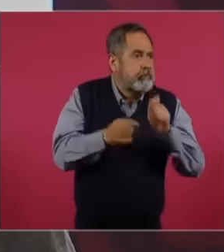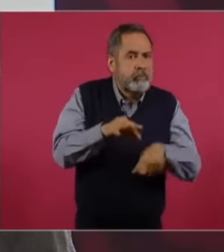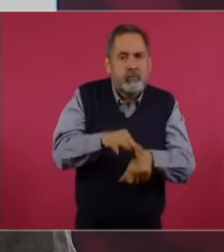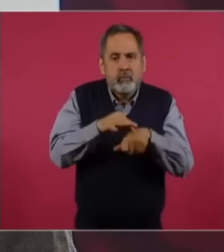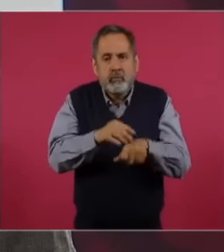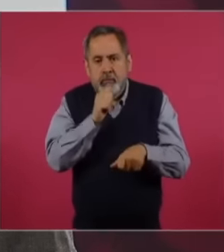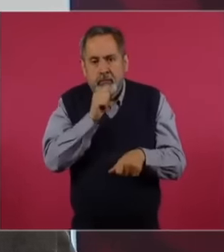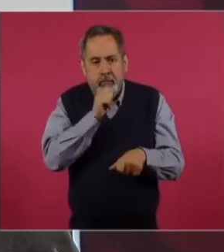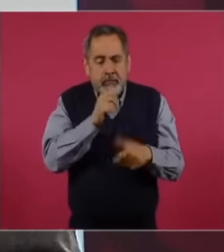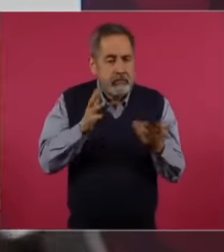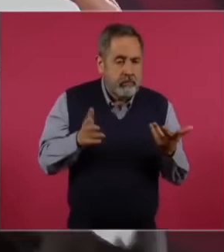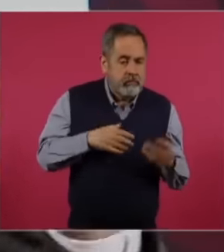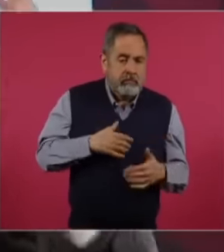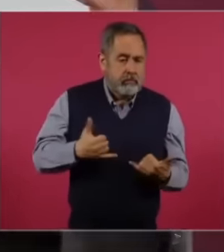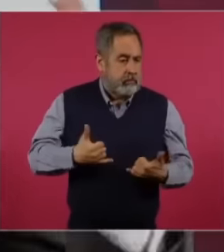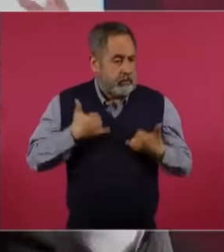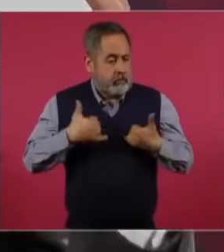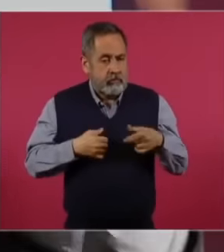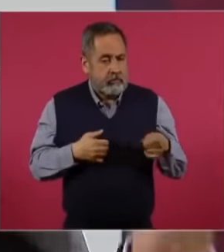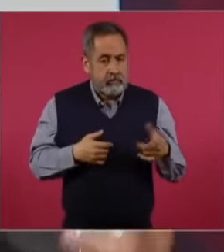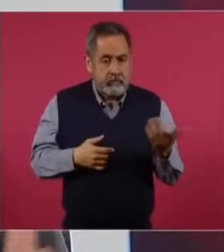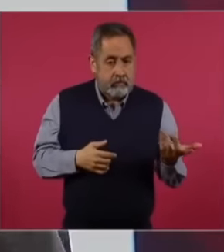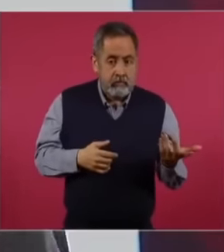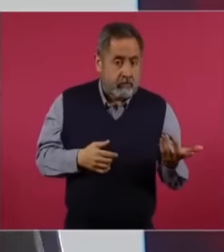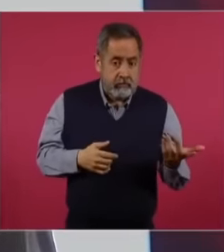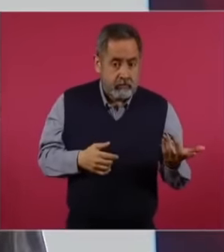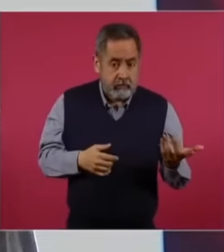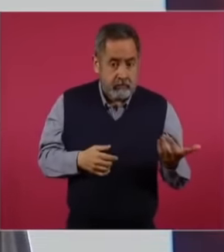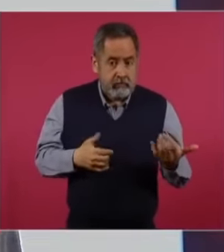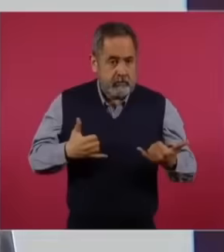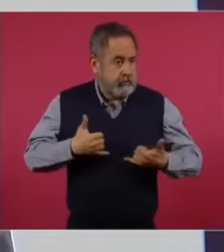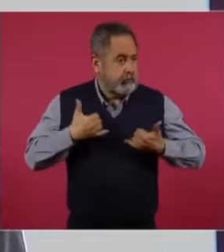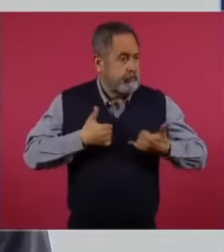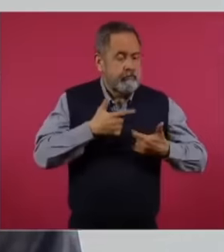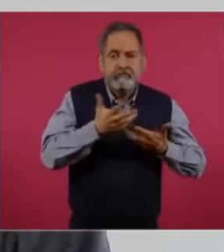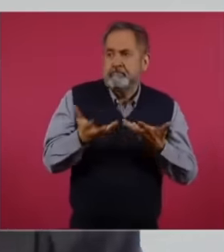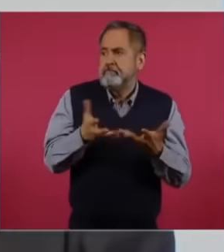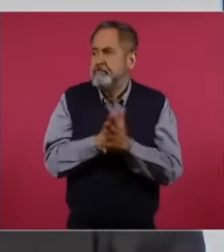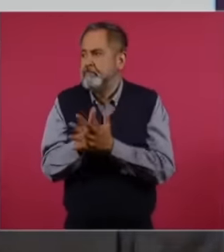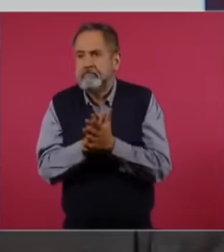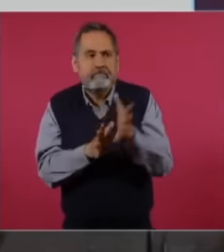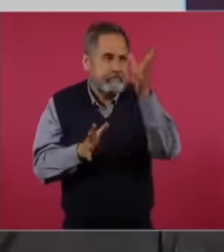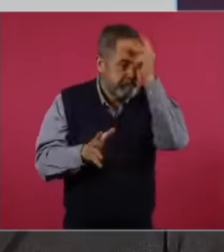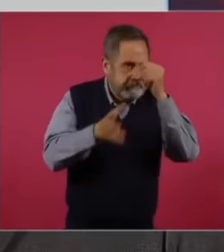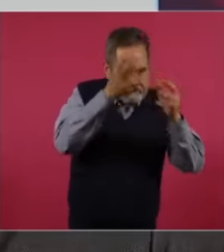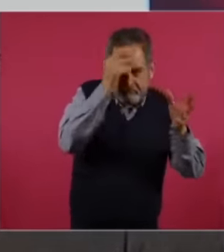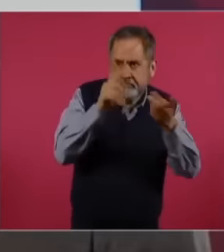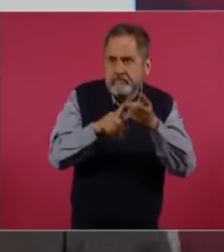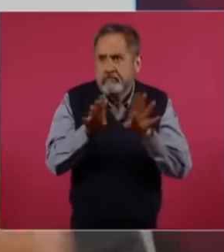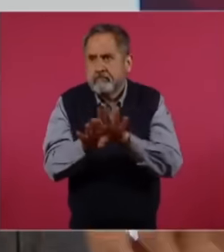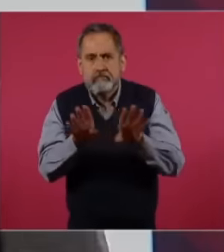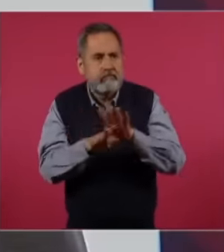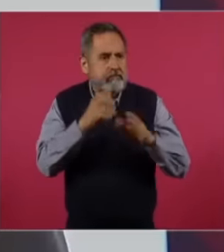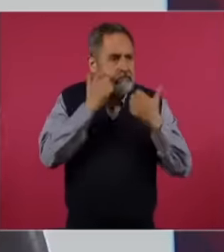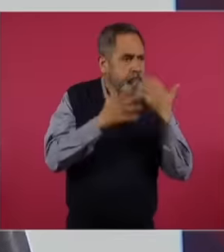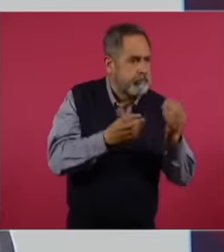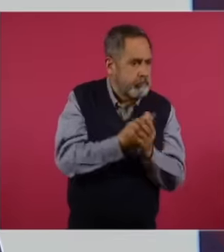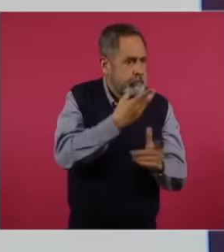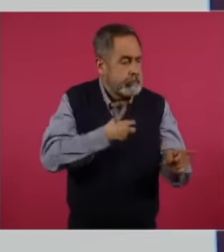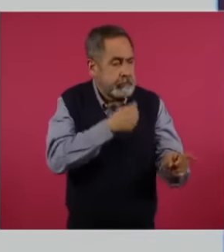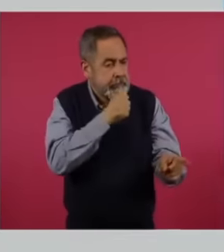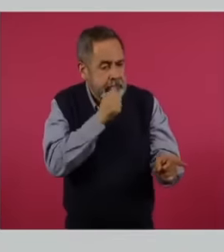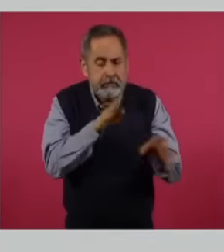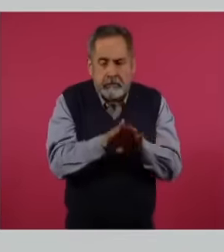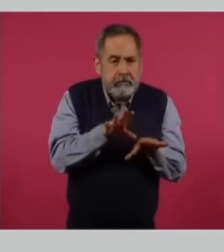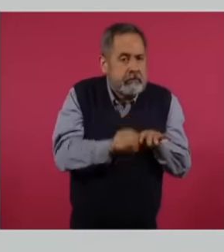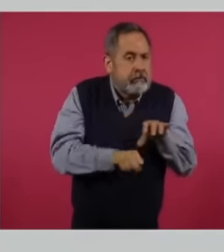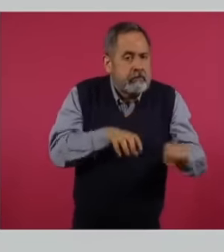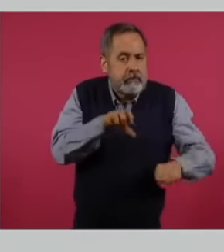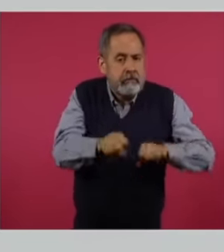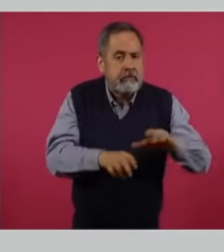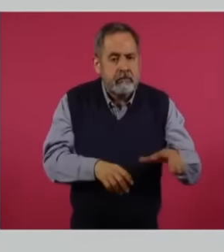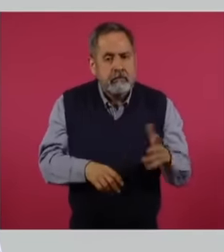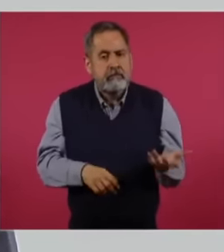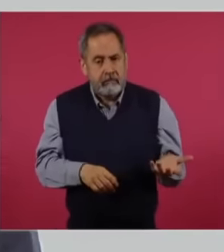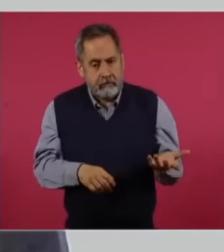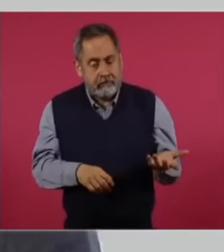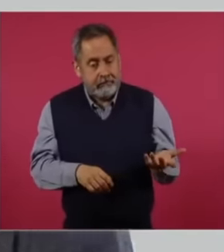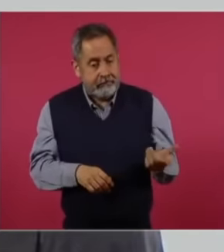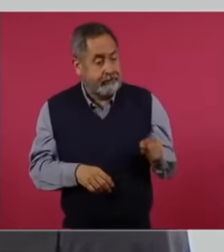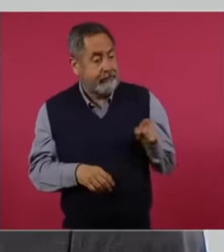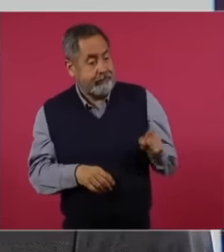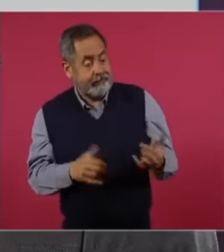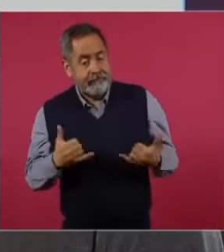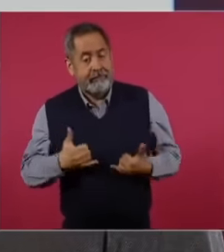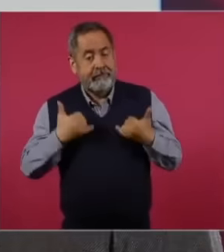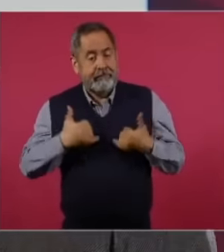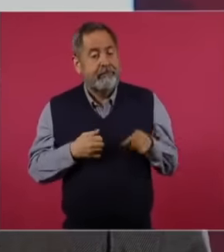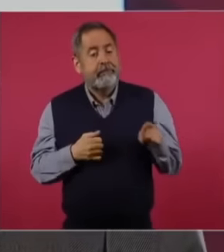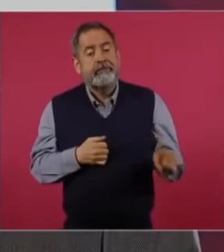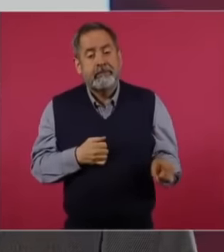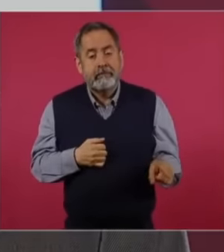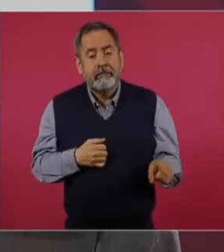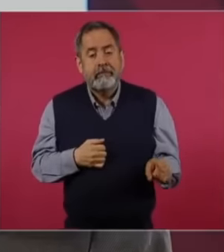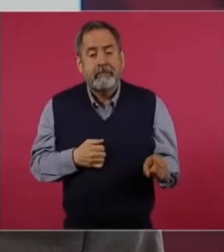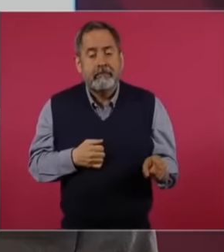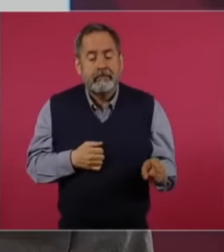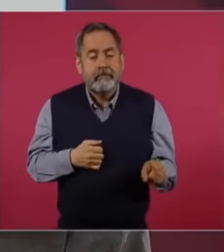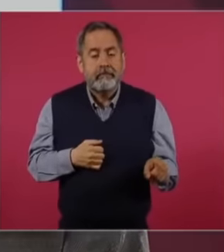the young person, Not the young person, is eager to learn to look for the new, you don't allow yourself to be